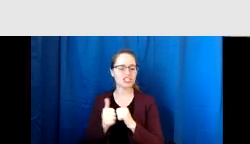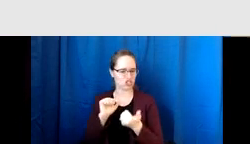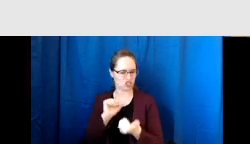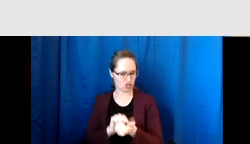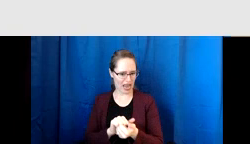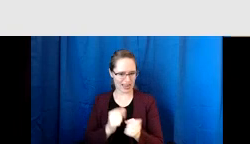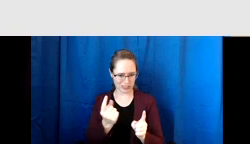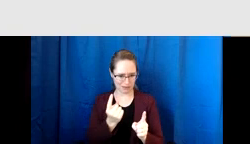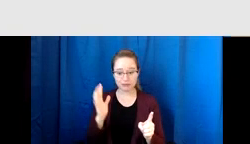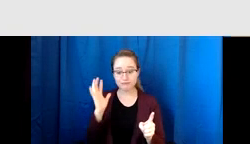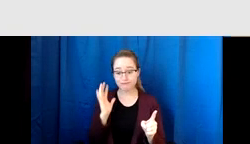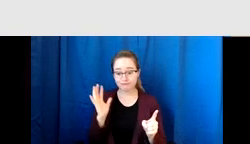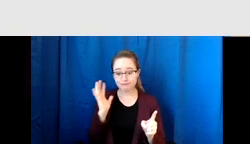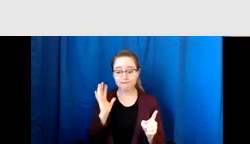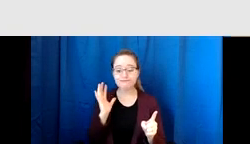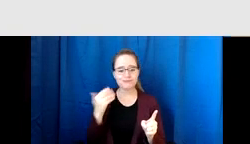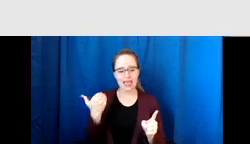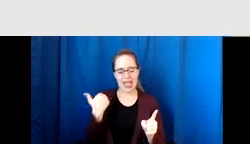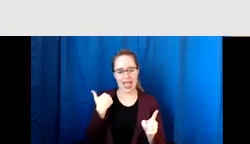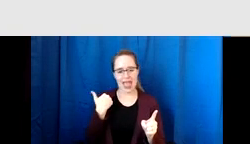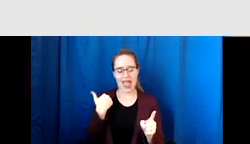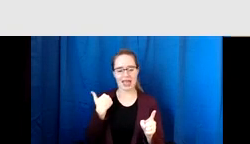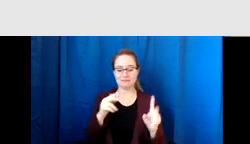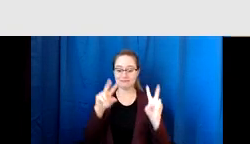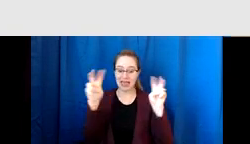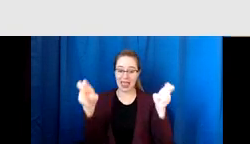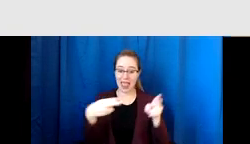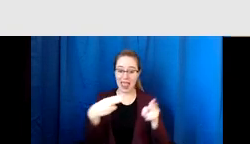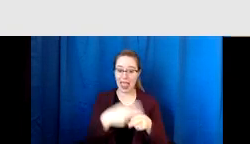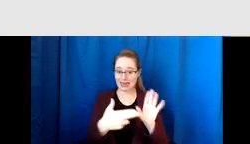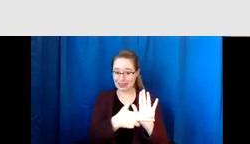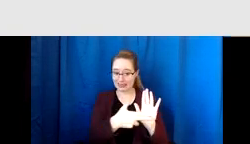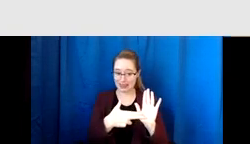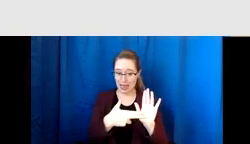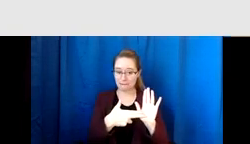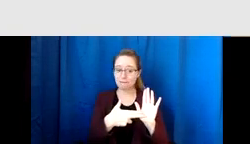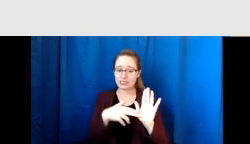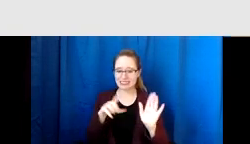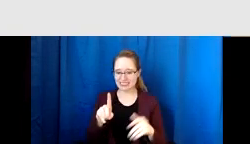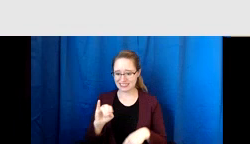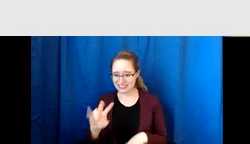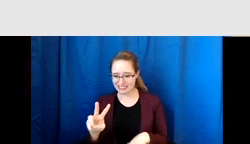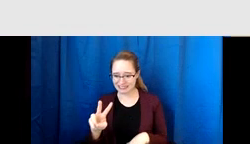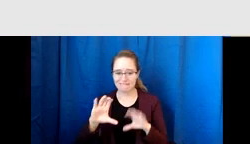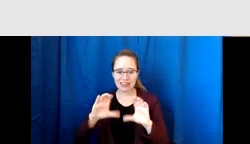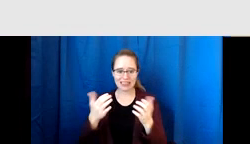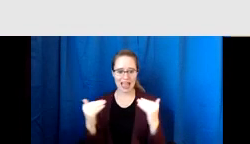We just had the heading labeled placed within a div. We had a div class equals app title